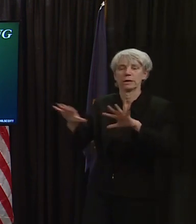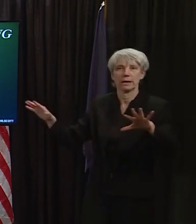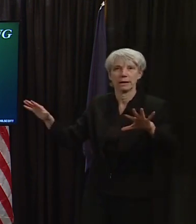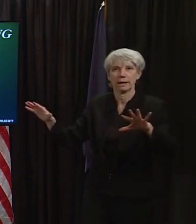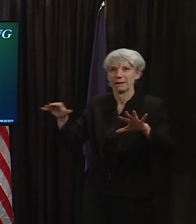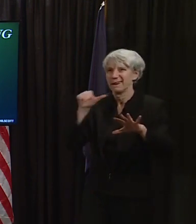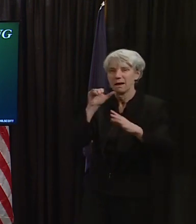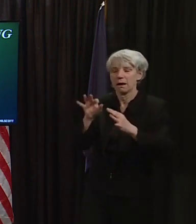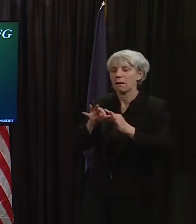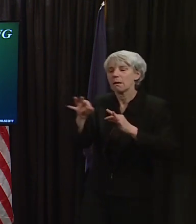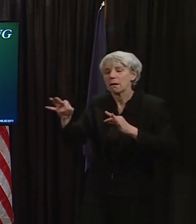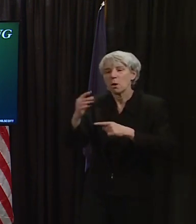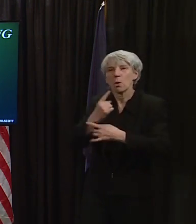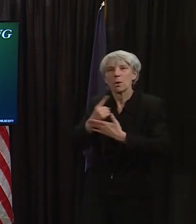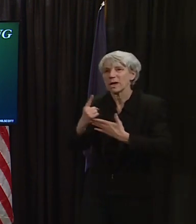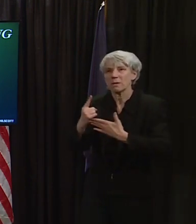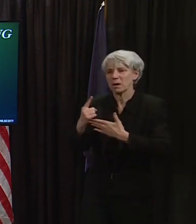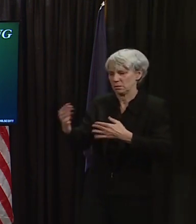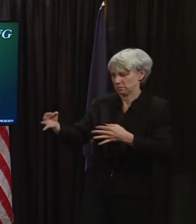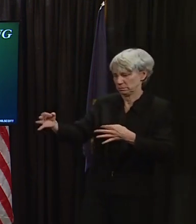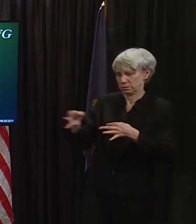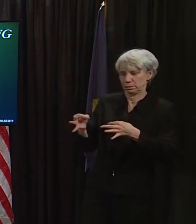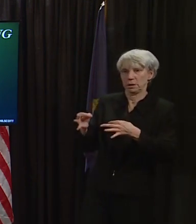cause less severe outcomes, especially in our youth.